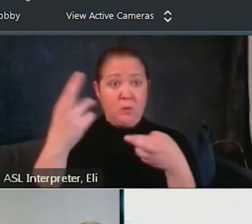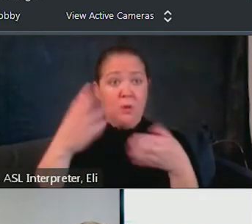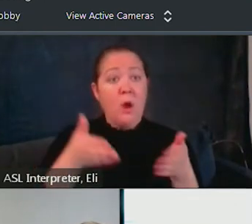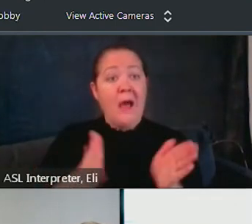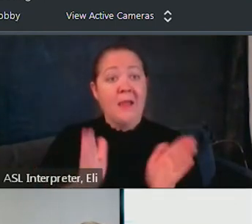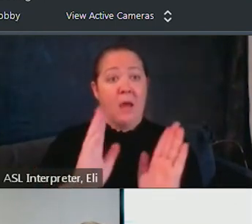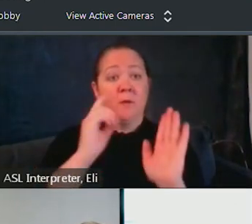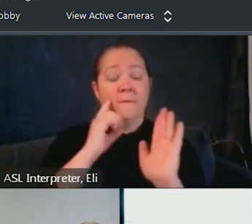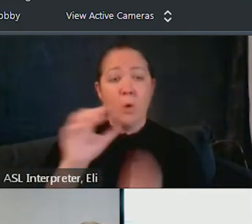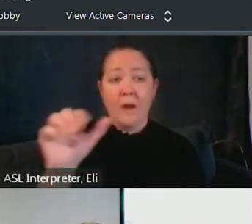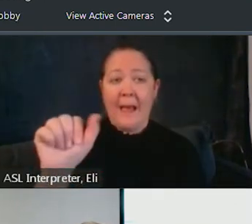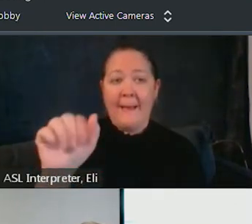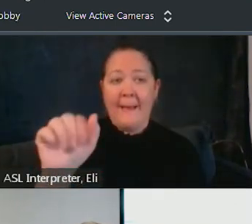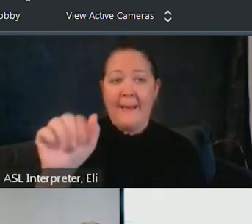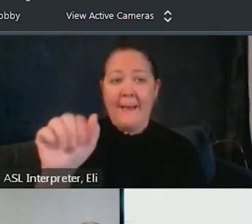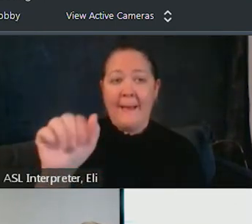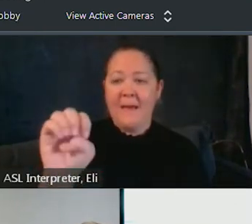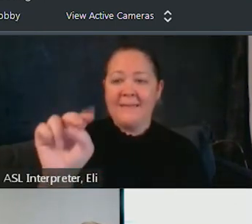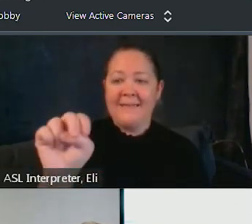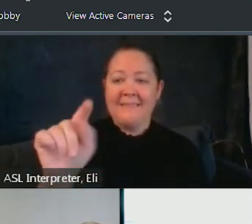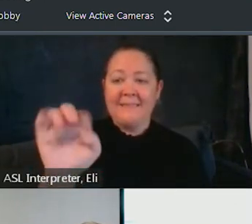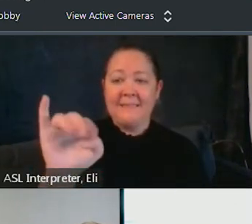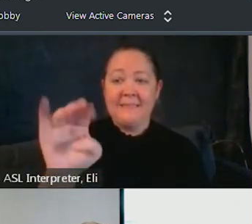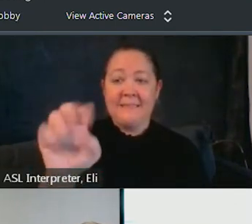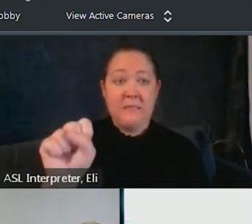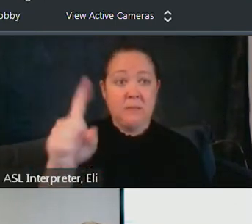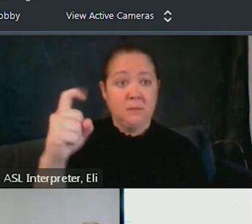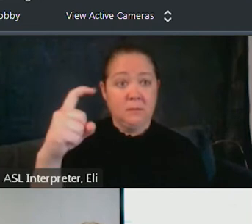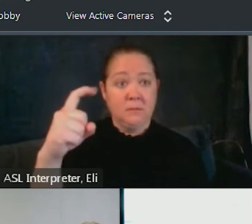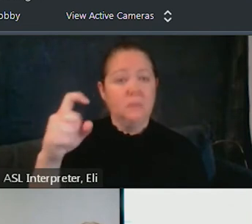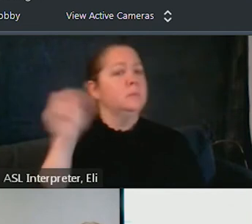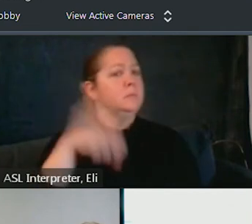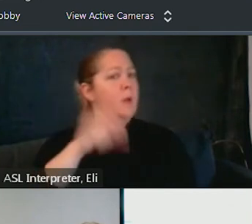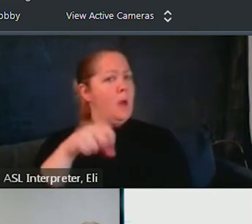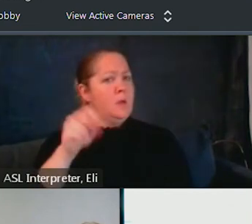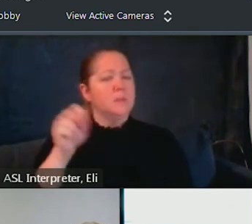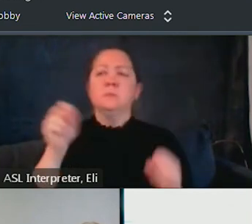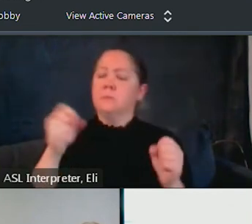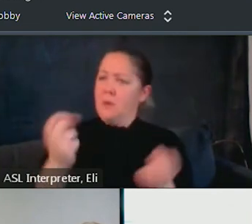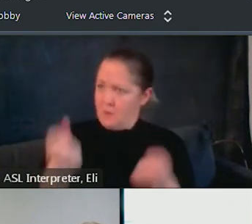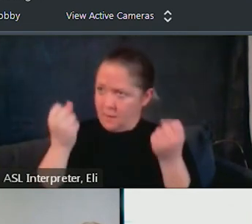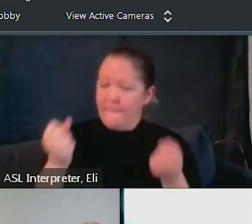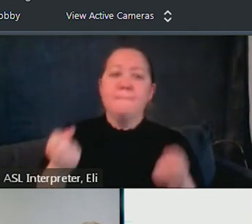Yes. Yeah. There's significantly more amenities with this proposal then with the existing facility.